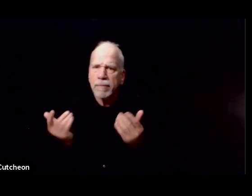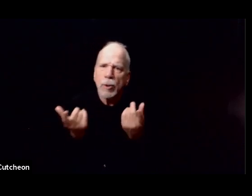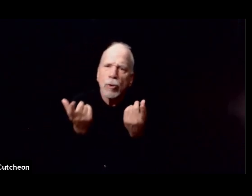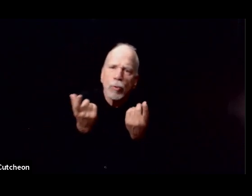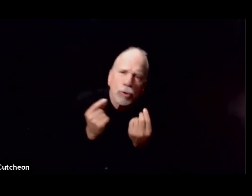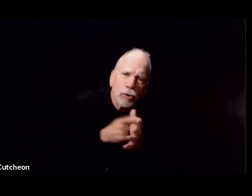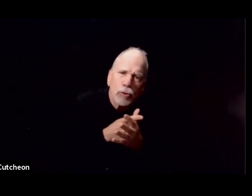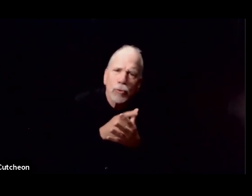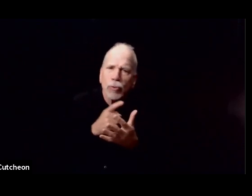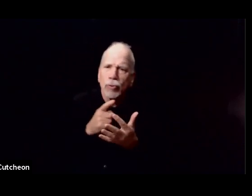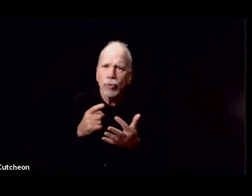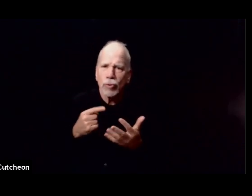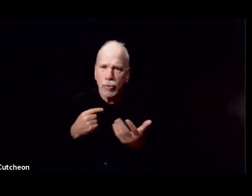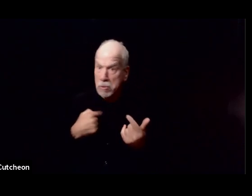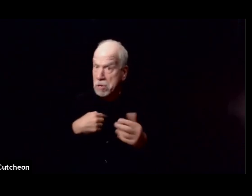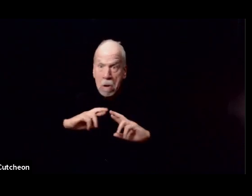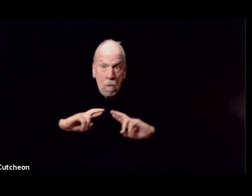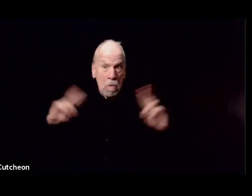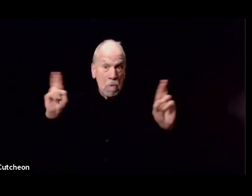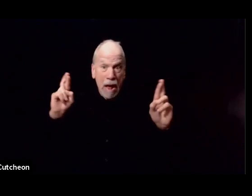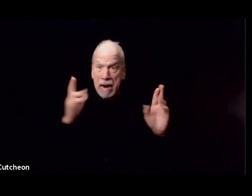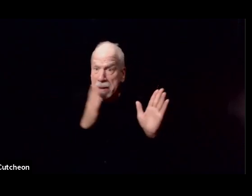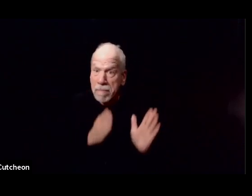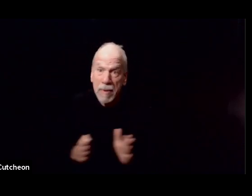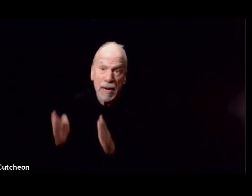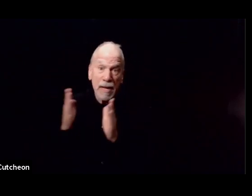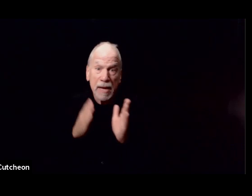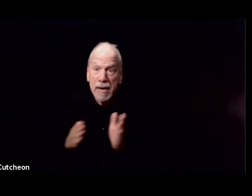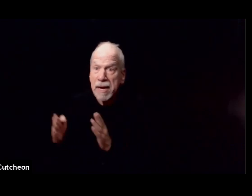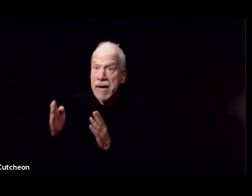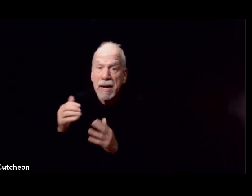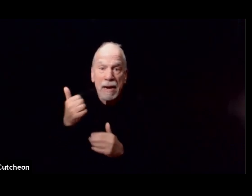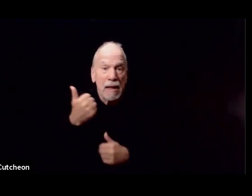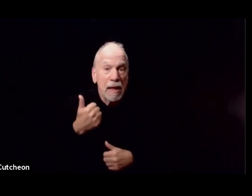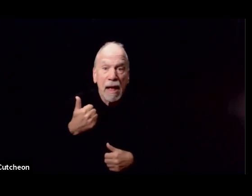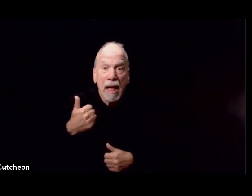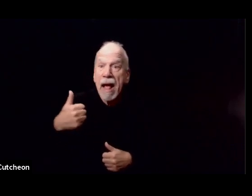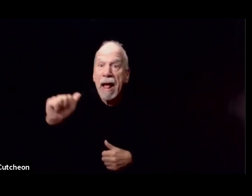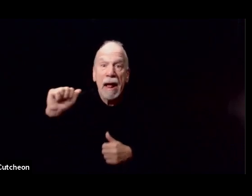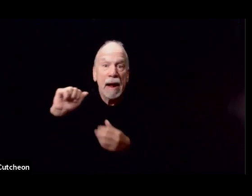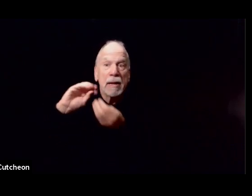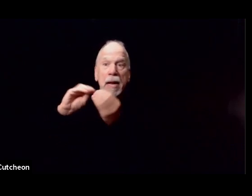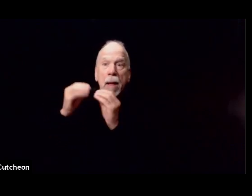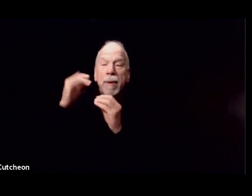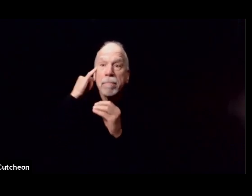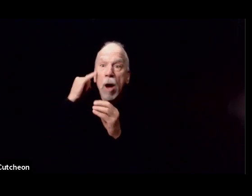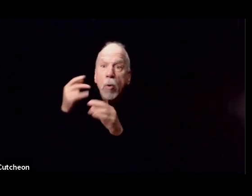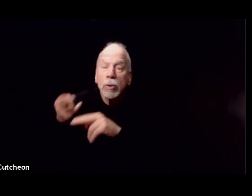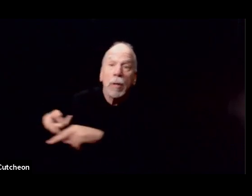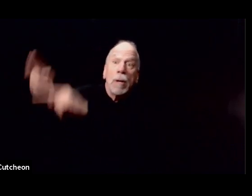any oncoming surges of patients, any uptick in our case volume. As many of you are aware, there are continued shortages of some parts of personal protective equipment. For a long